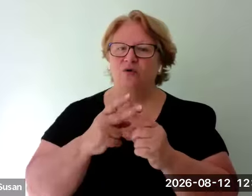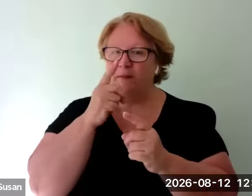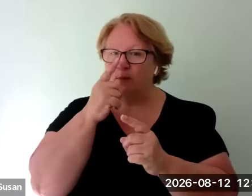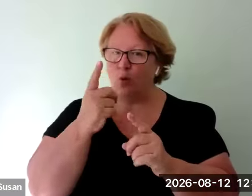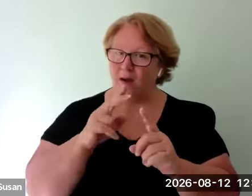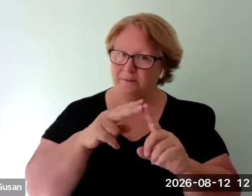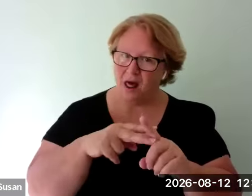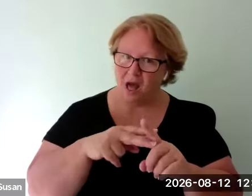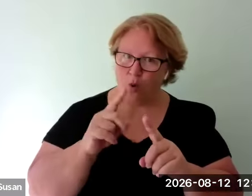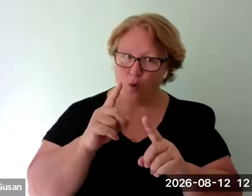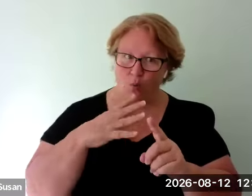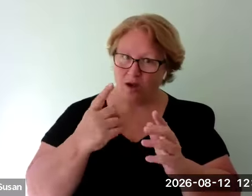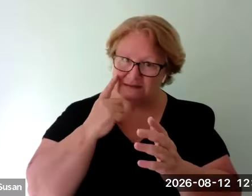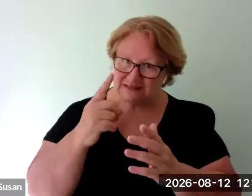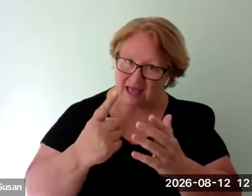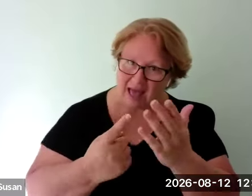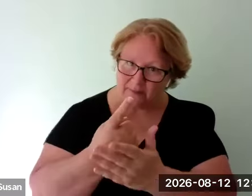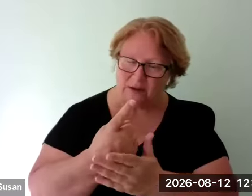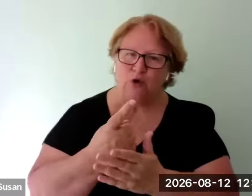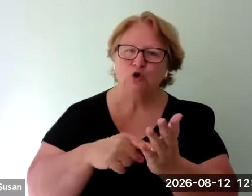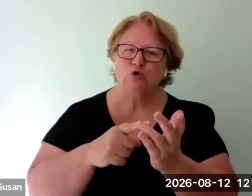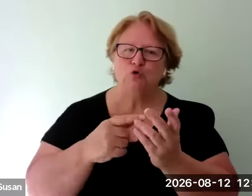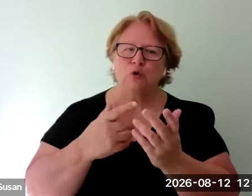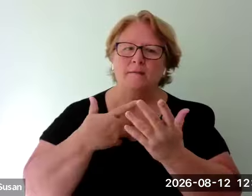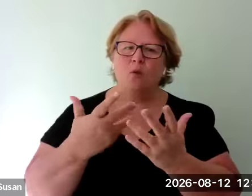research. And so going to what the intended outcomes for